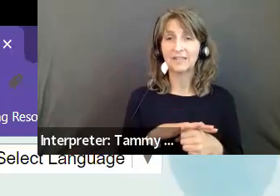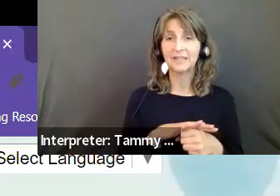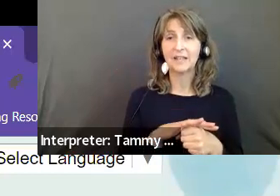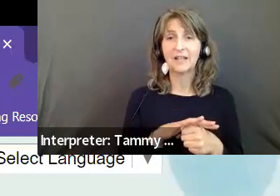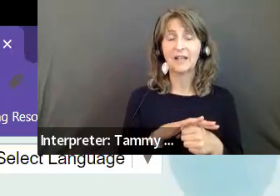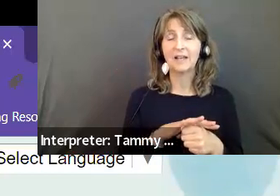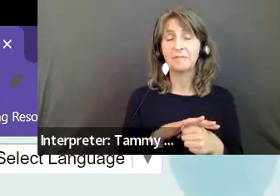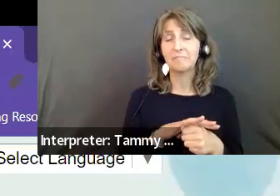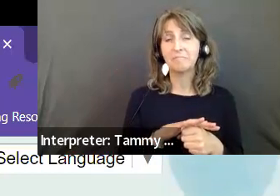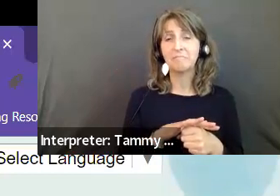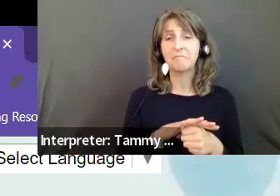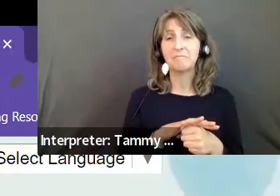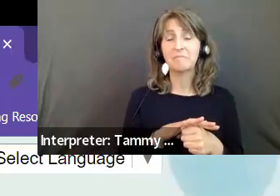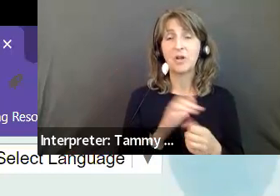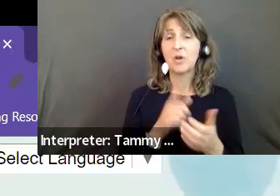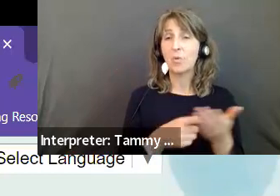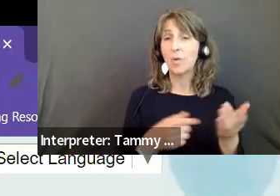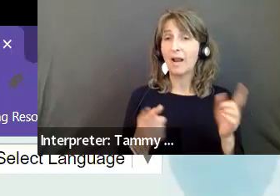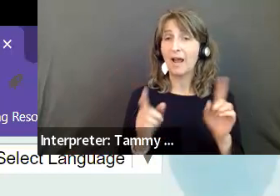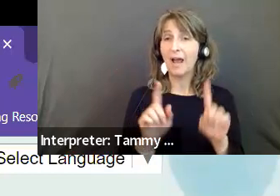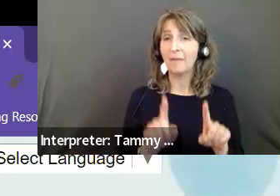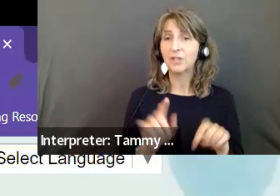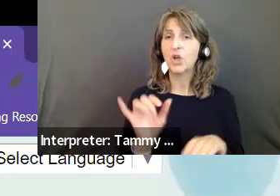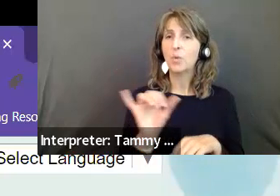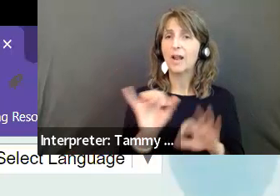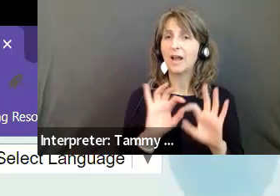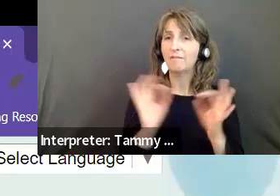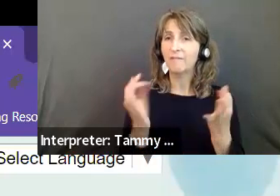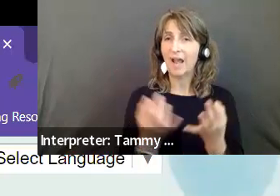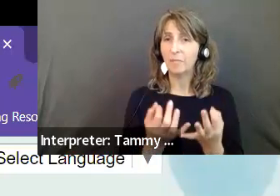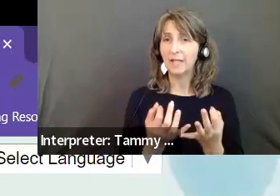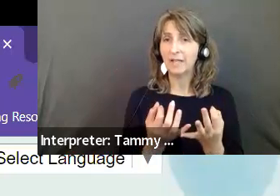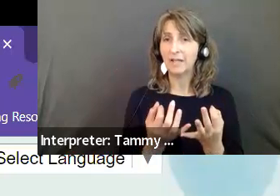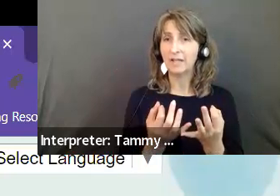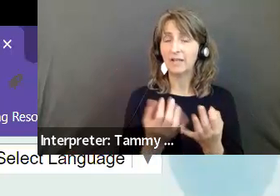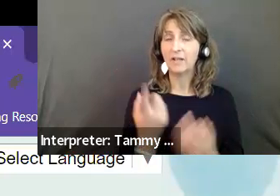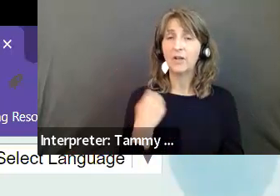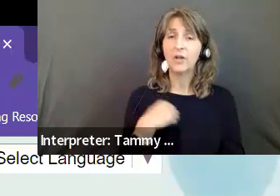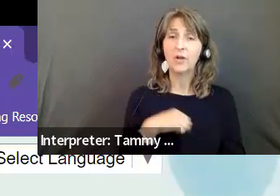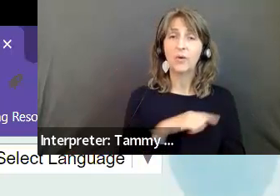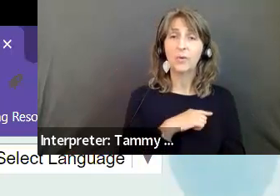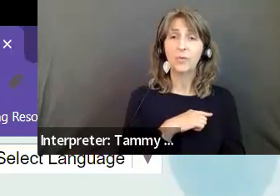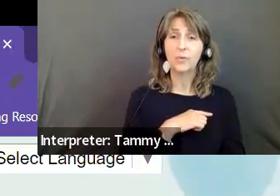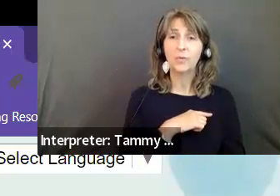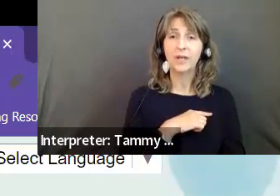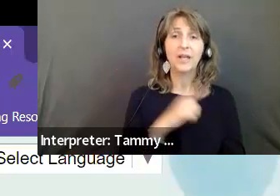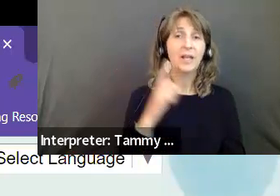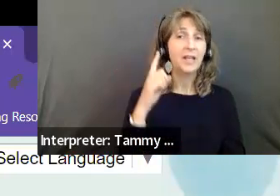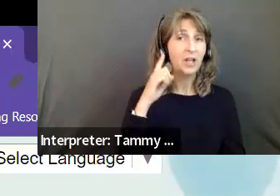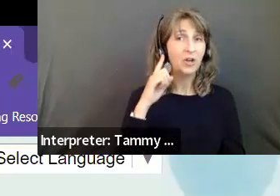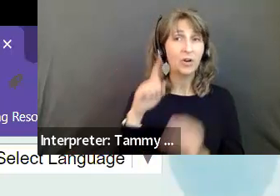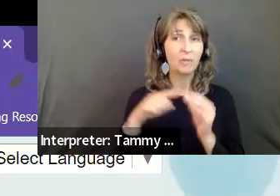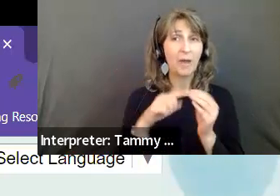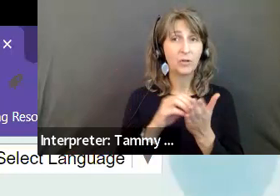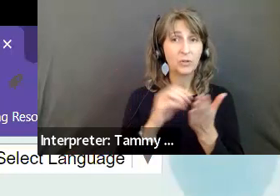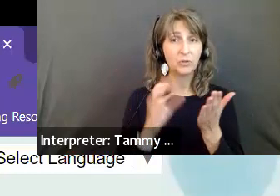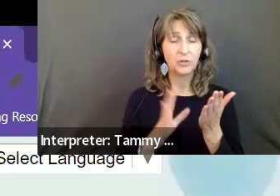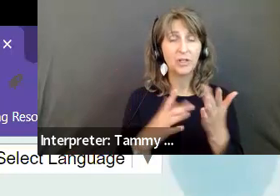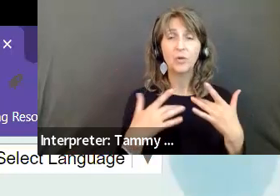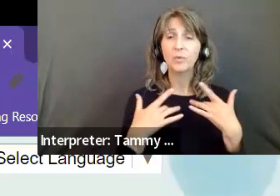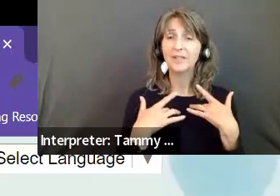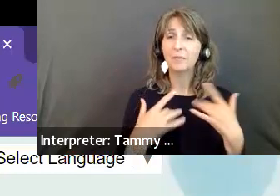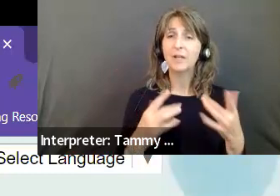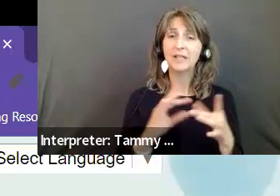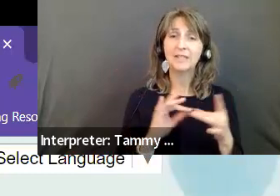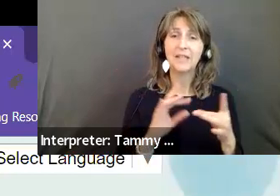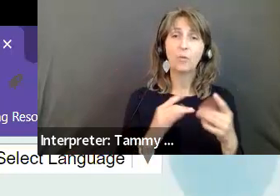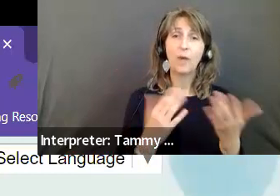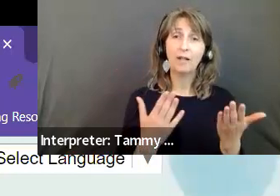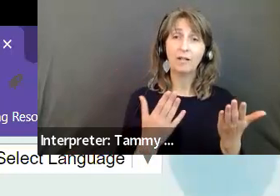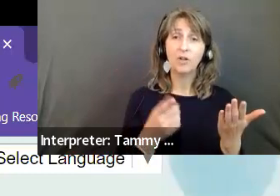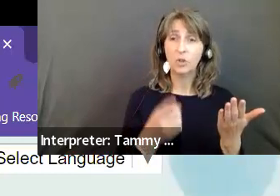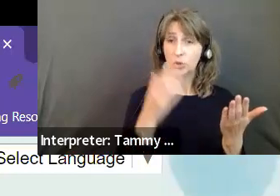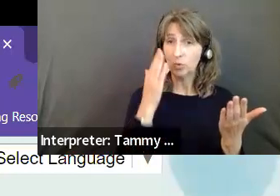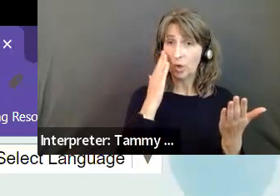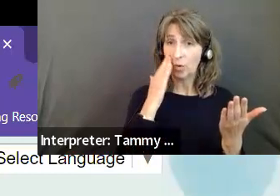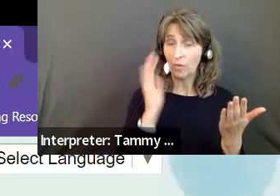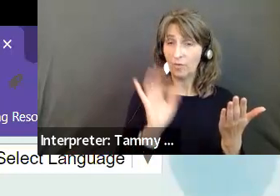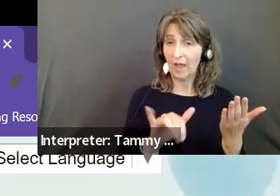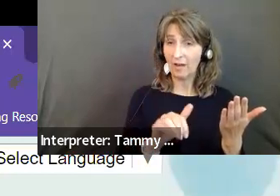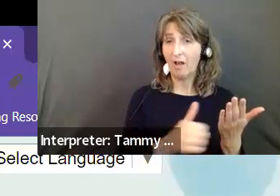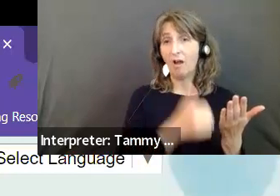And what happens is that we're kind of like a family in a sense that we when we hear about a student, we typically say, well, do you know that there's a student, you know, somewhere else?